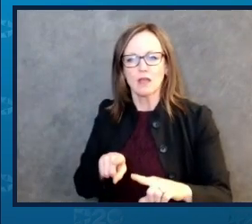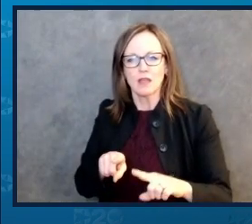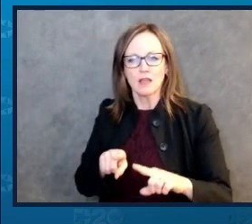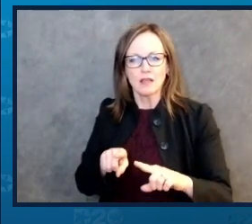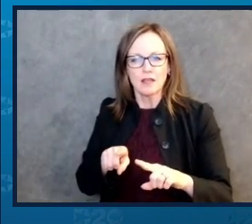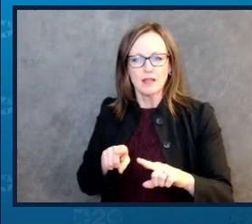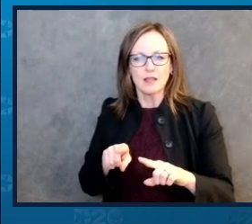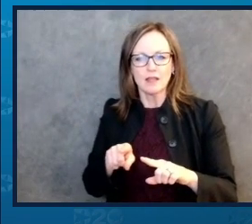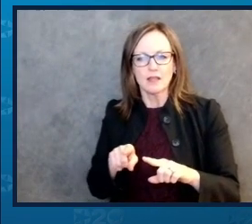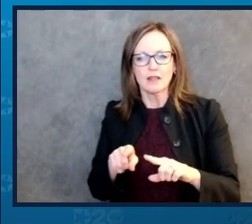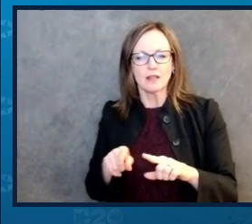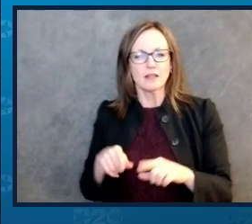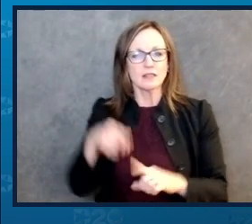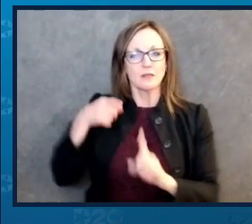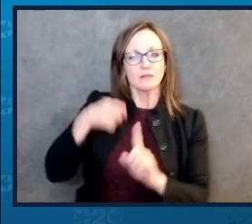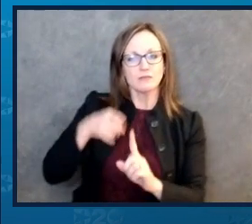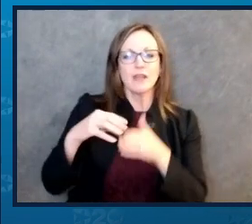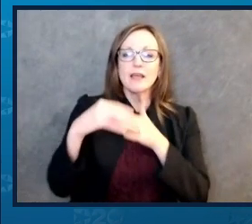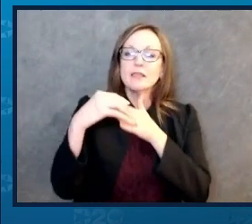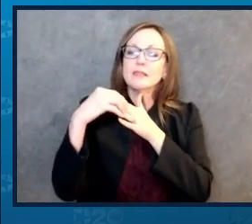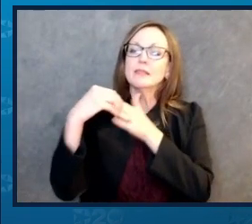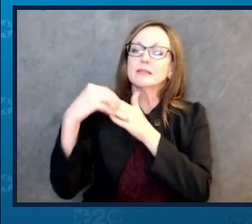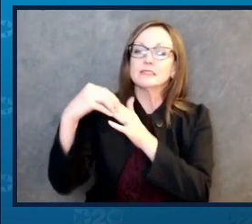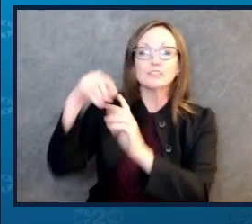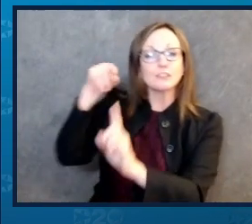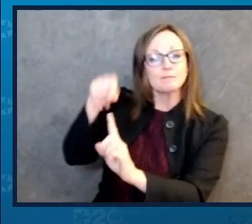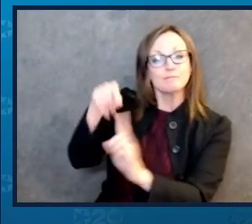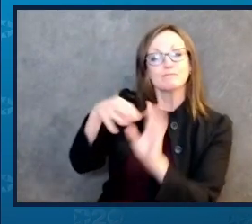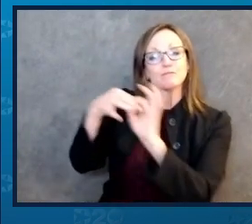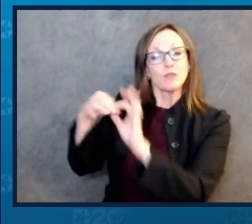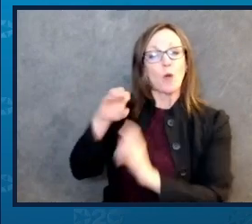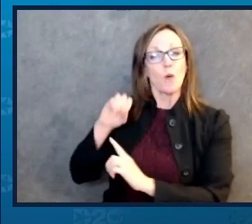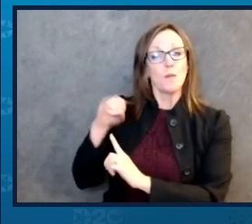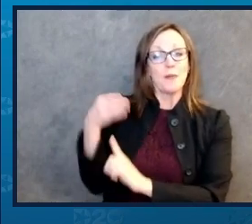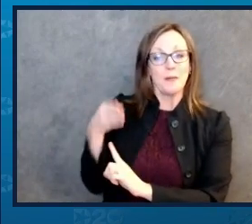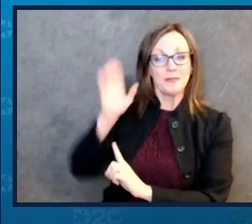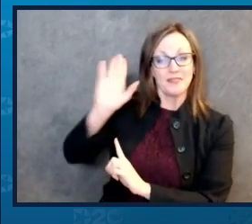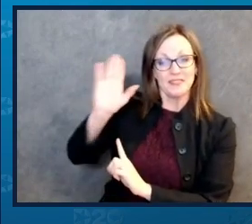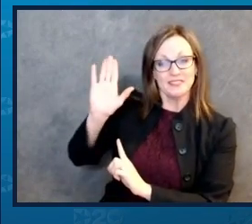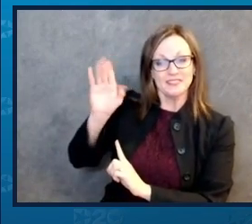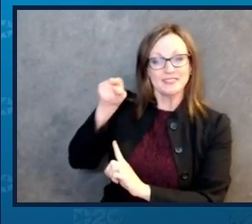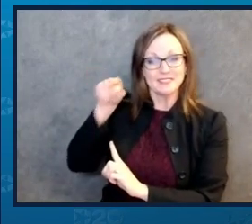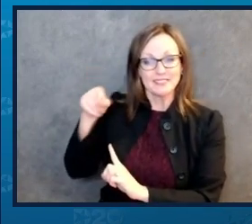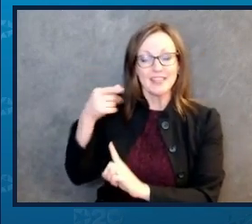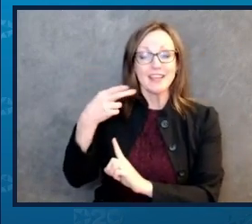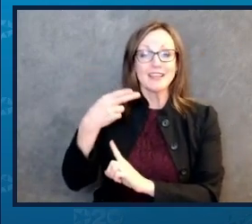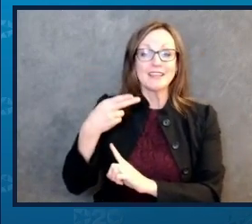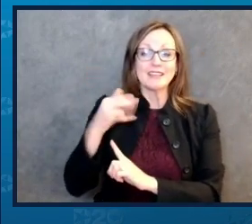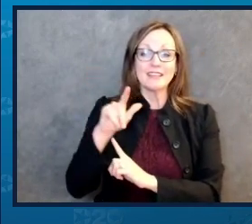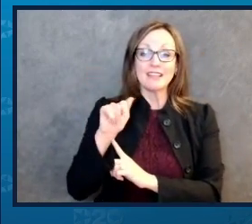BARACK OBAMA AND HILLARY